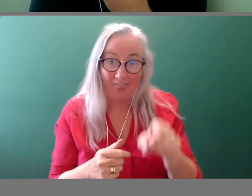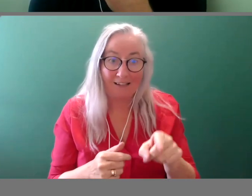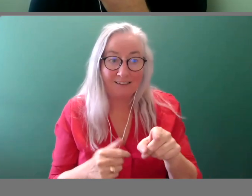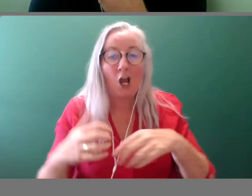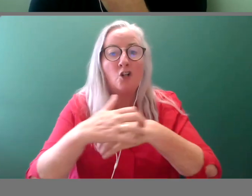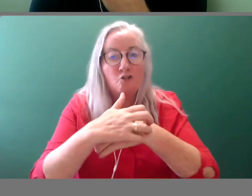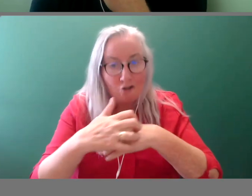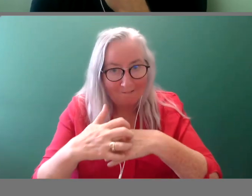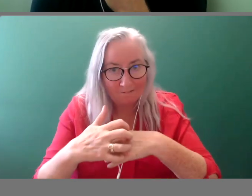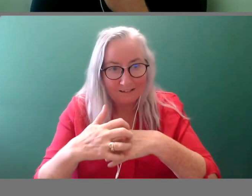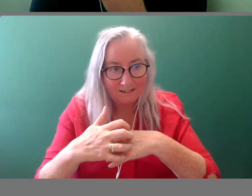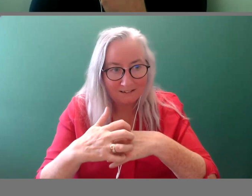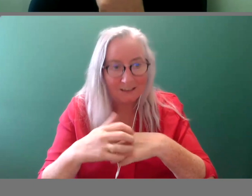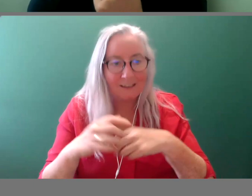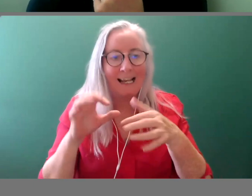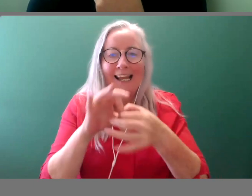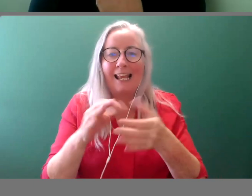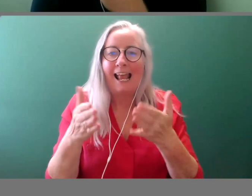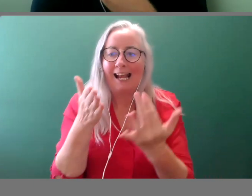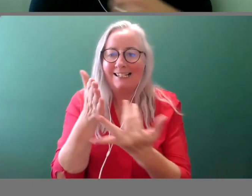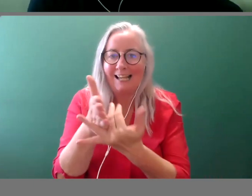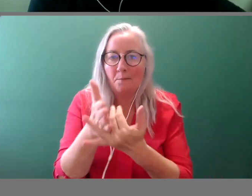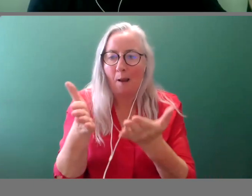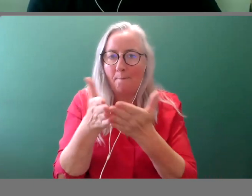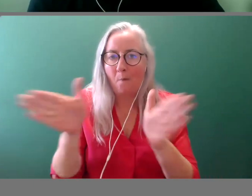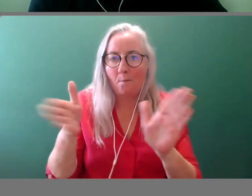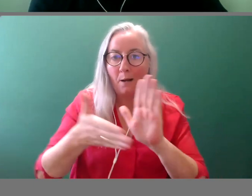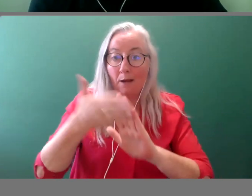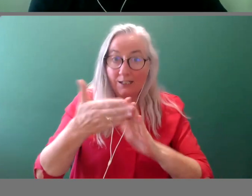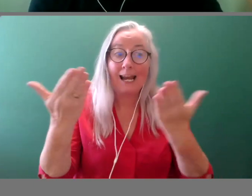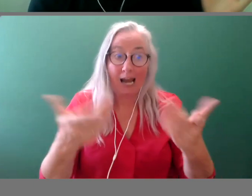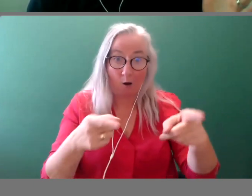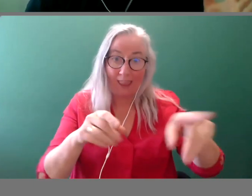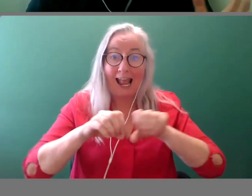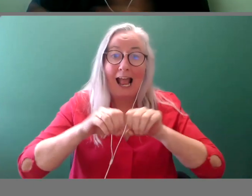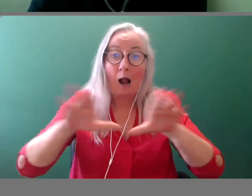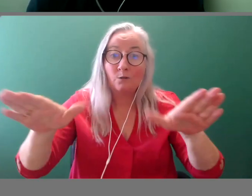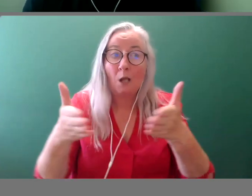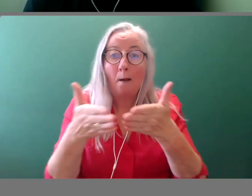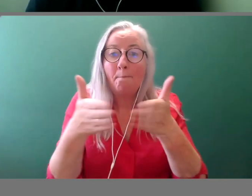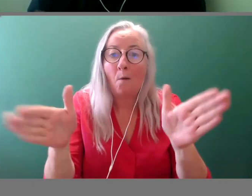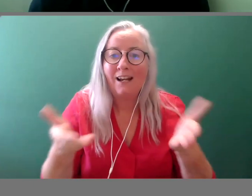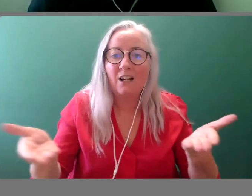on accessible public buildings which has gone out for public consultation and it's with the minister